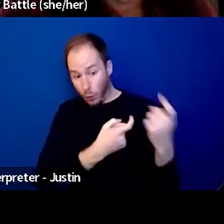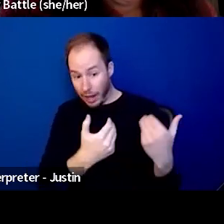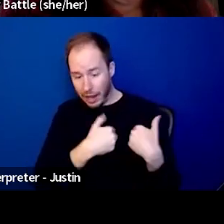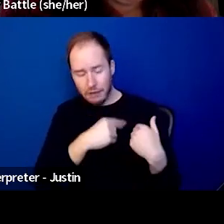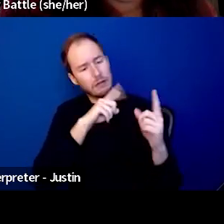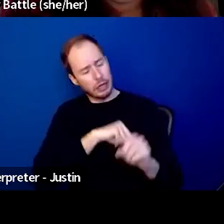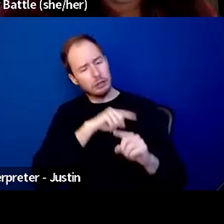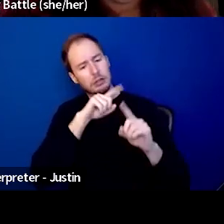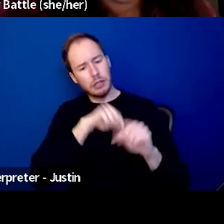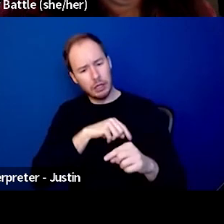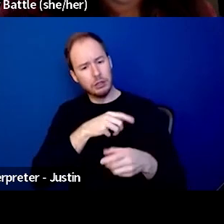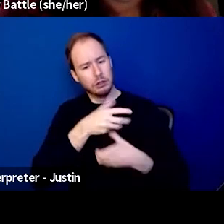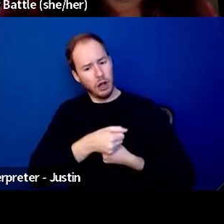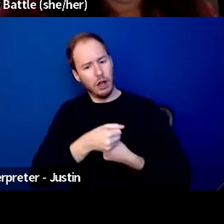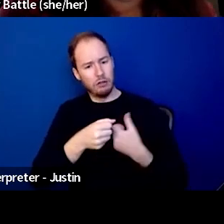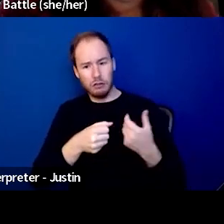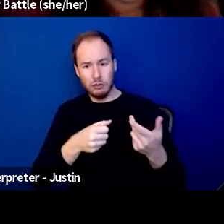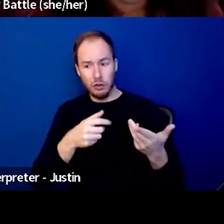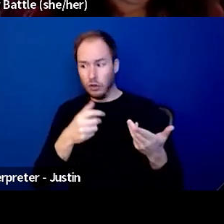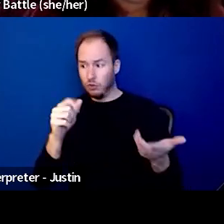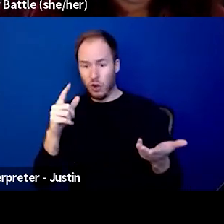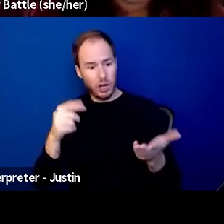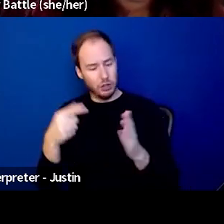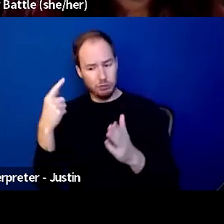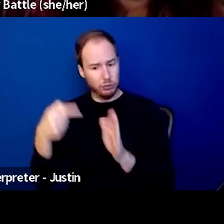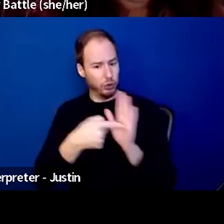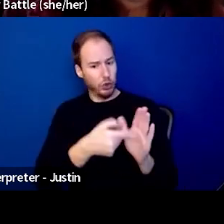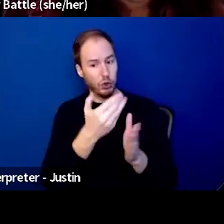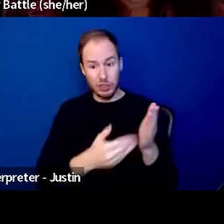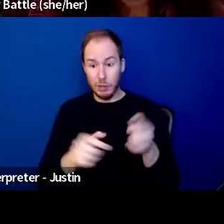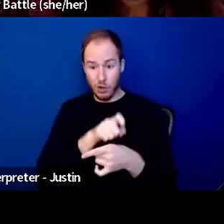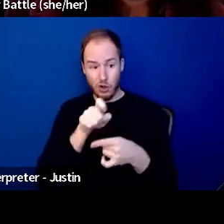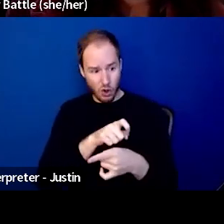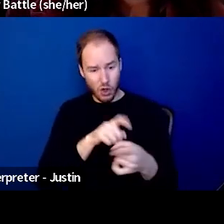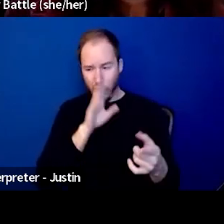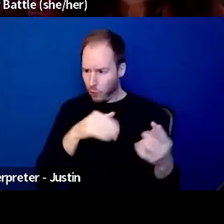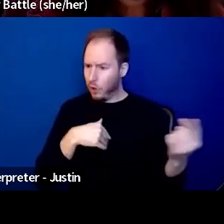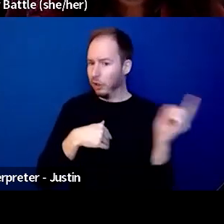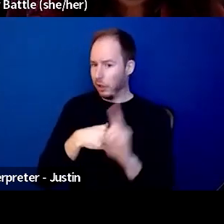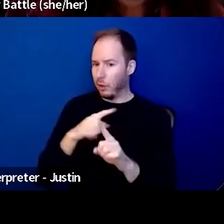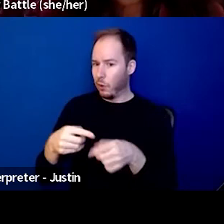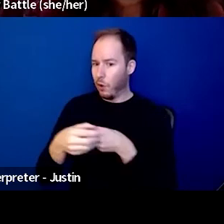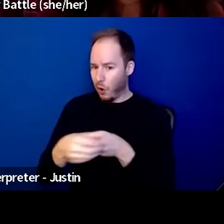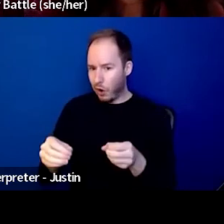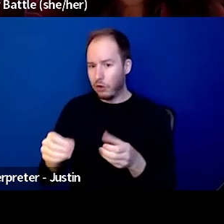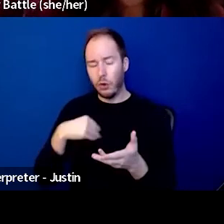And playing them some calls, sometimes is what we've done, too. And letting them come in and tour our shop, and talk with our folks.